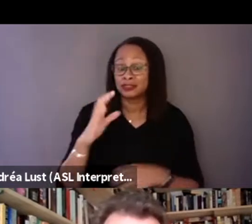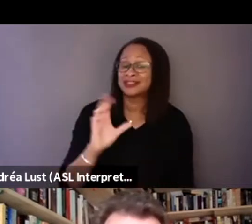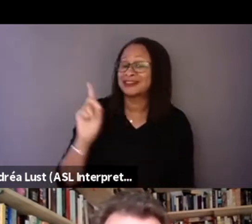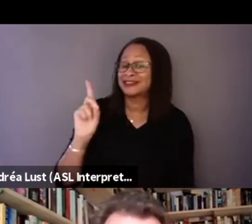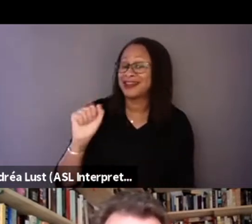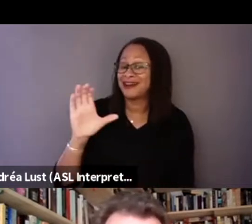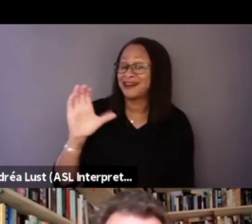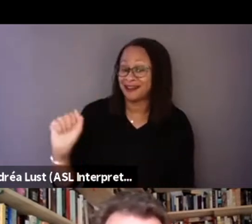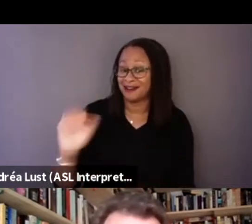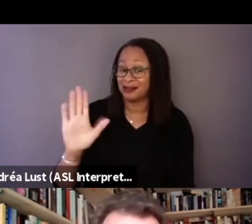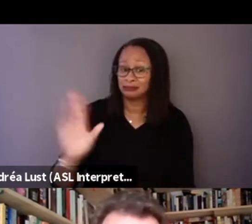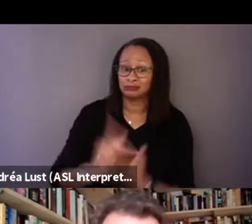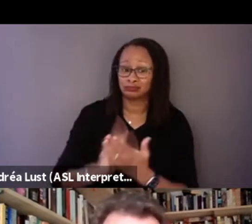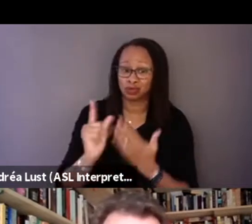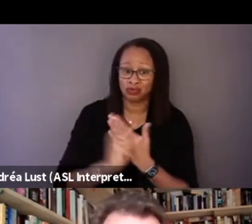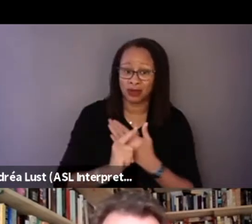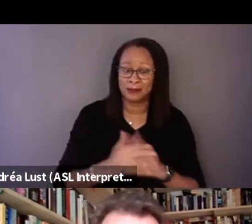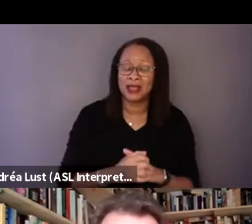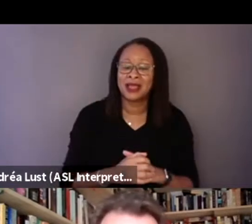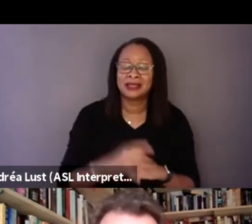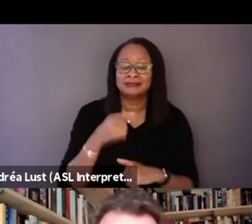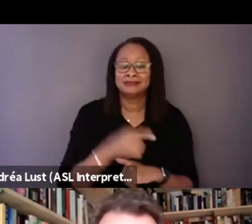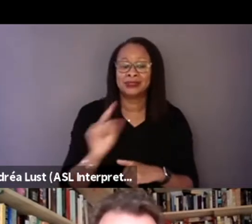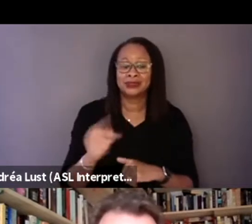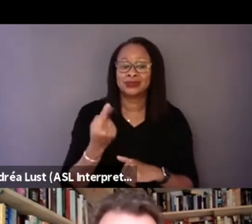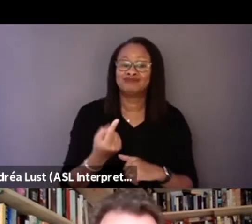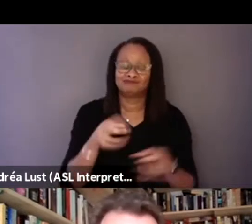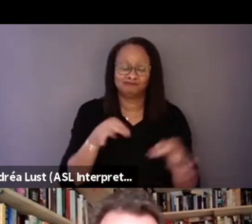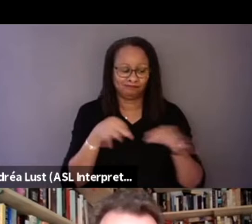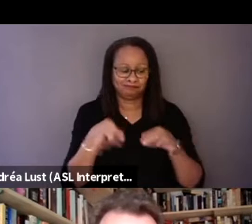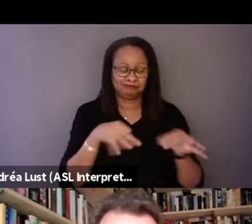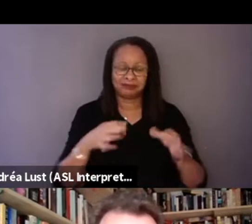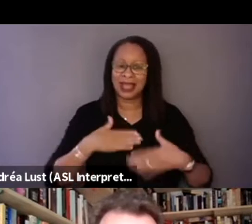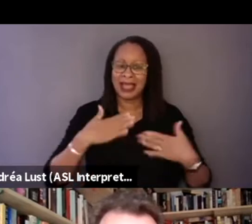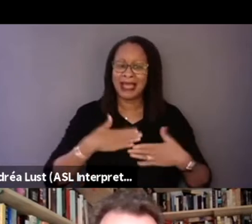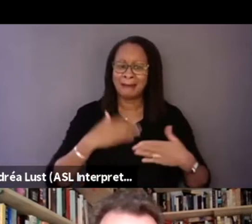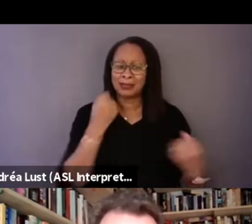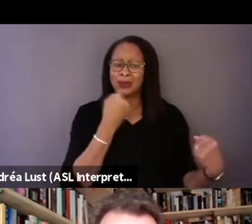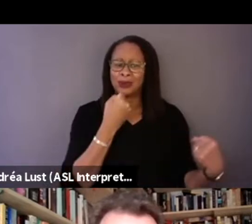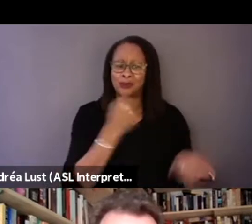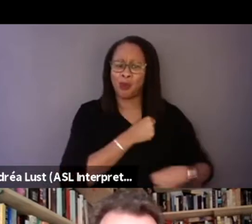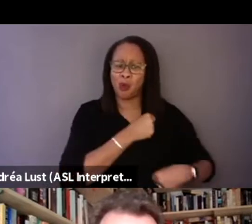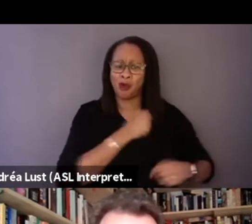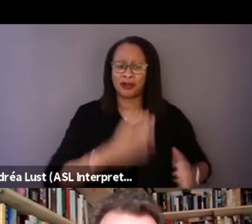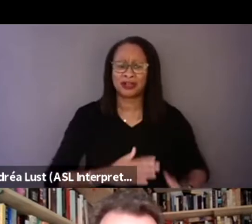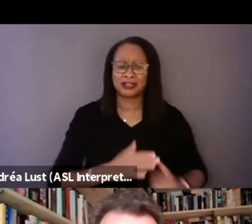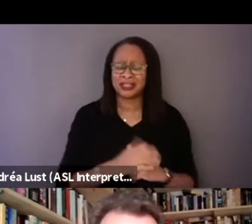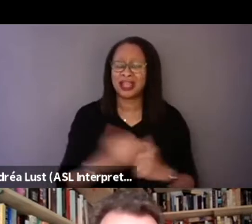And he was just the definition of a happy warrior. There were some counter protesters,